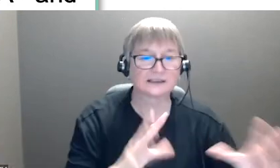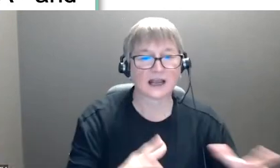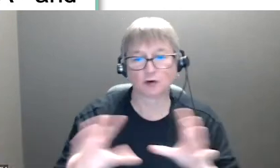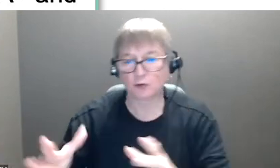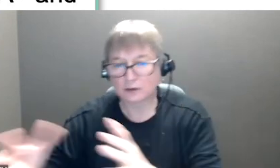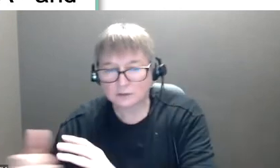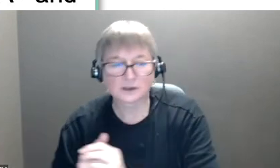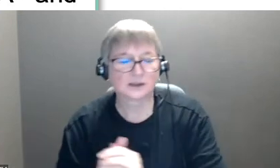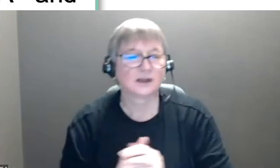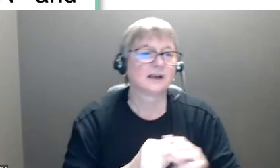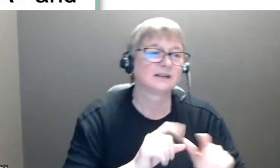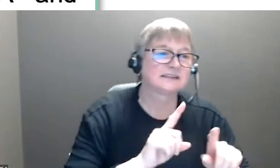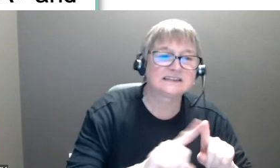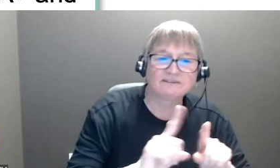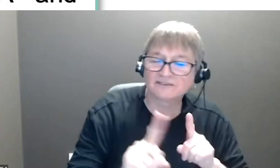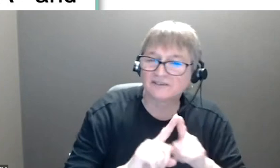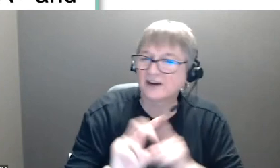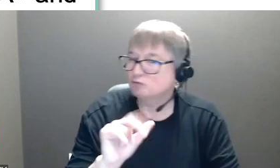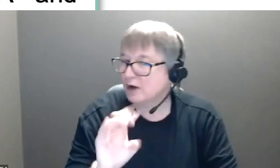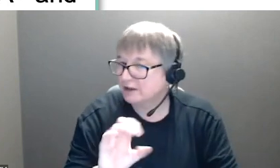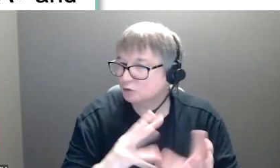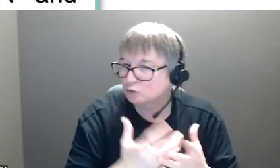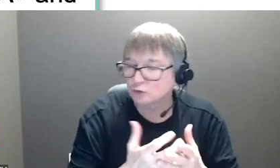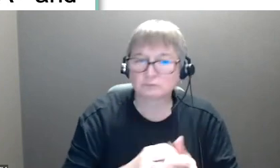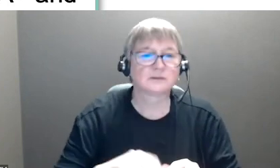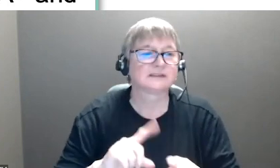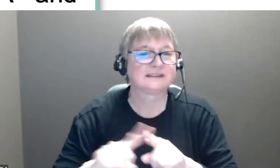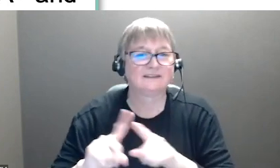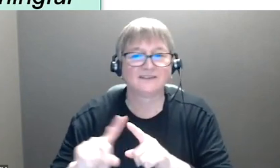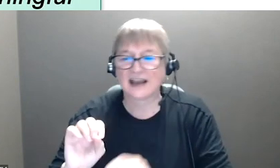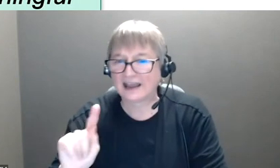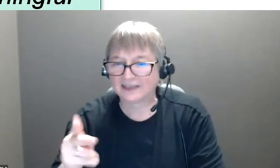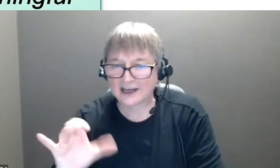high quality client-centered interventions to Opportunities Fund participants. In moving